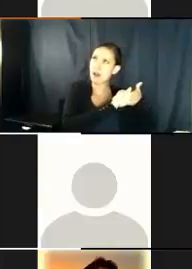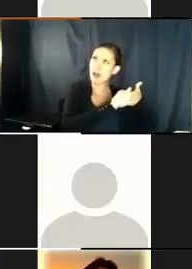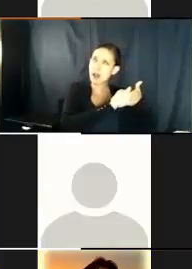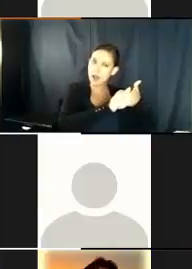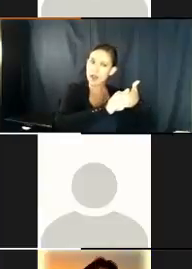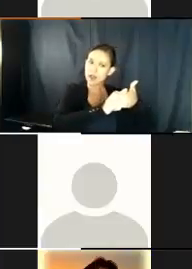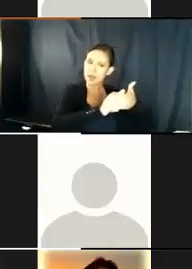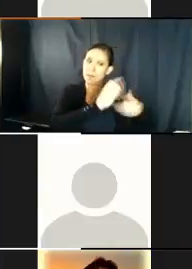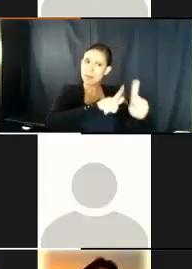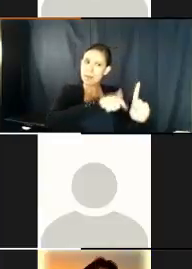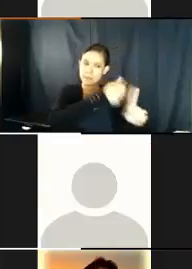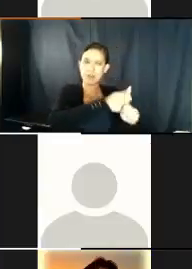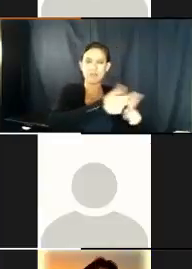the work.